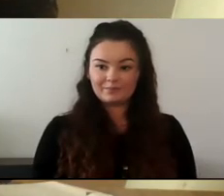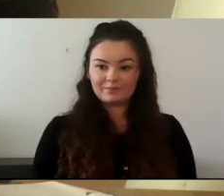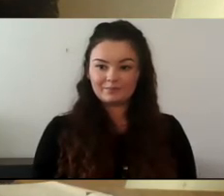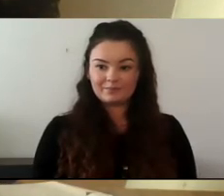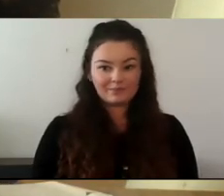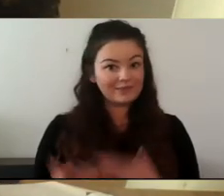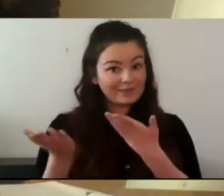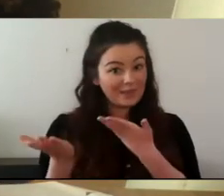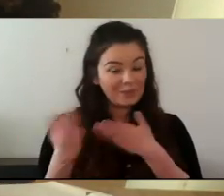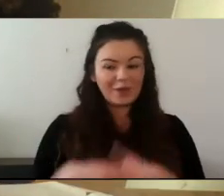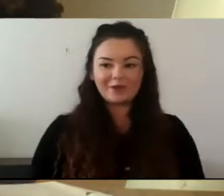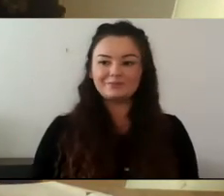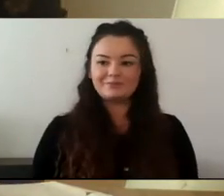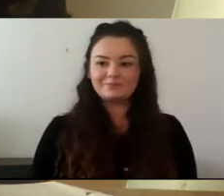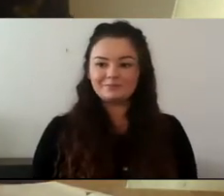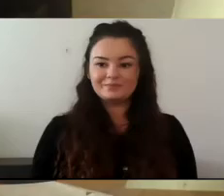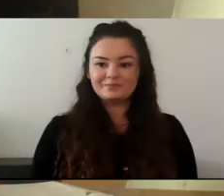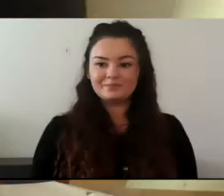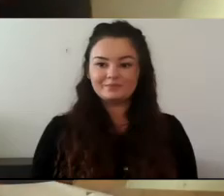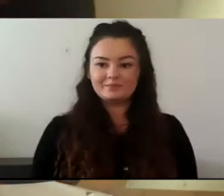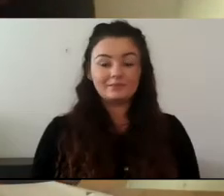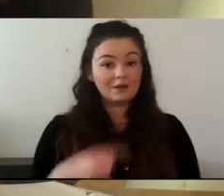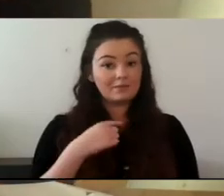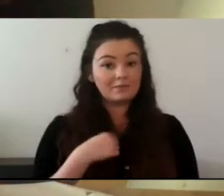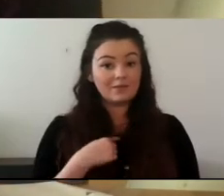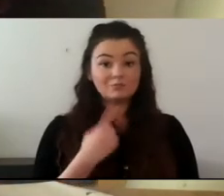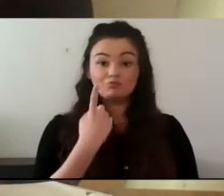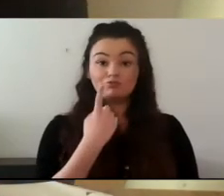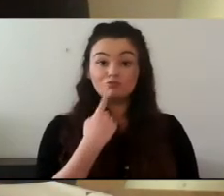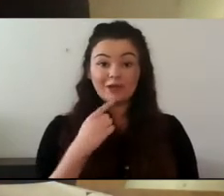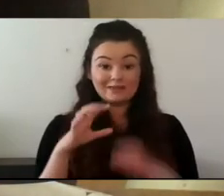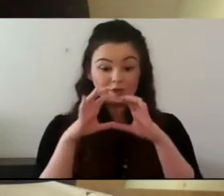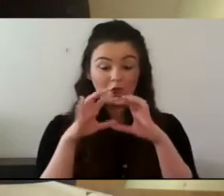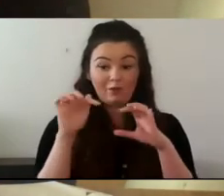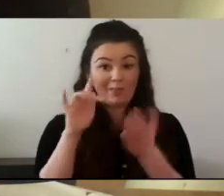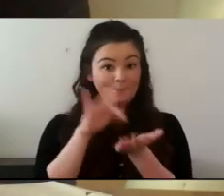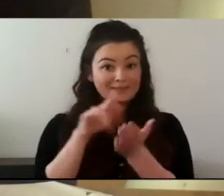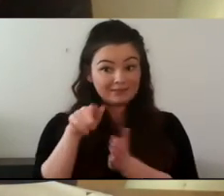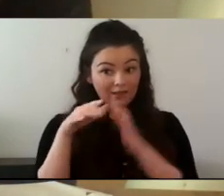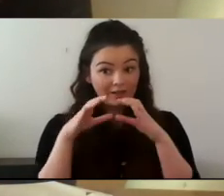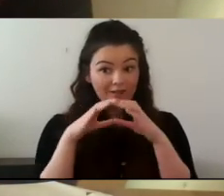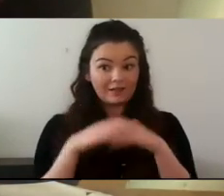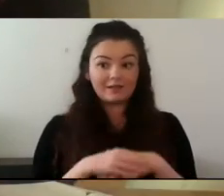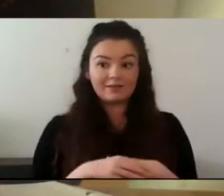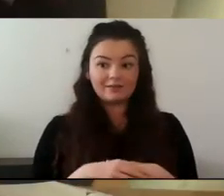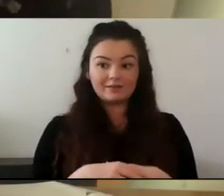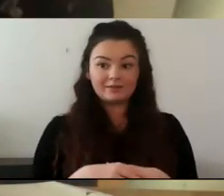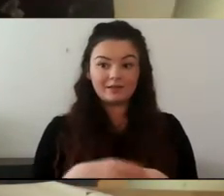There we go. And my one red circle in the middle I think I'm going to use some green